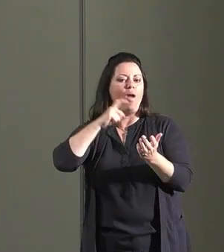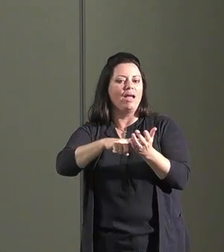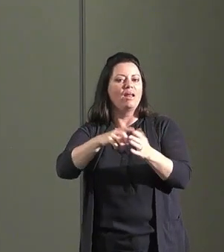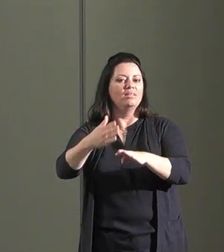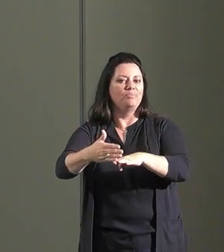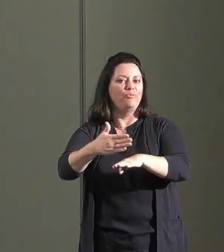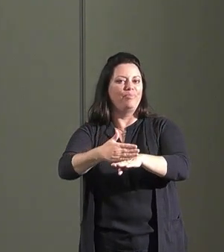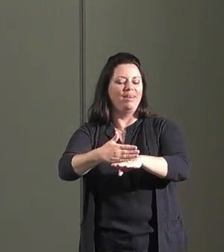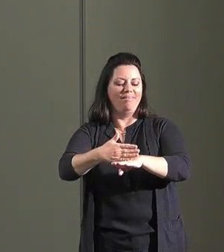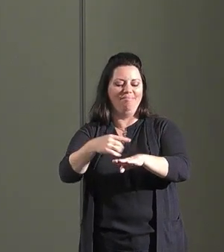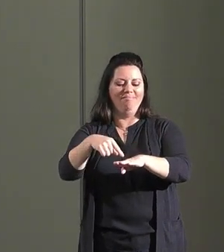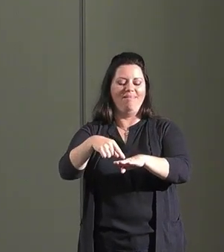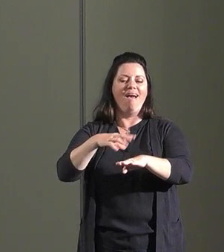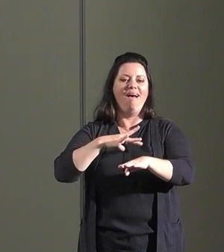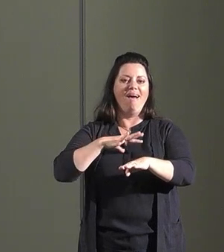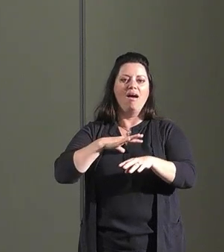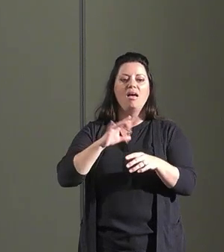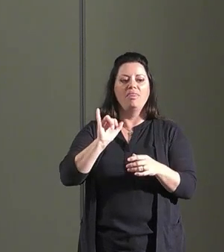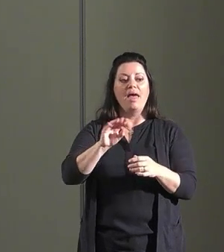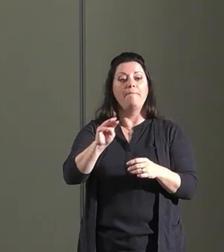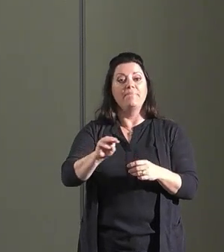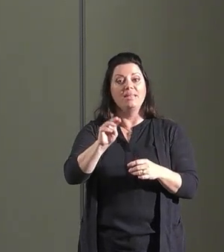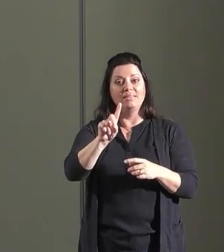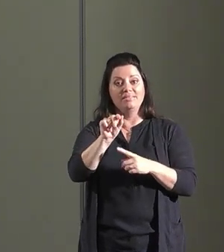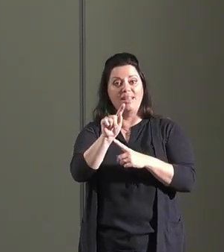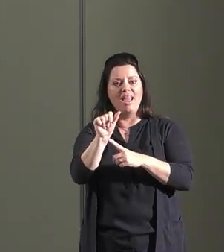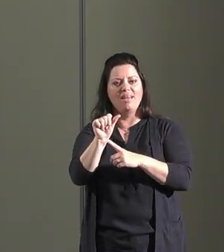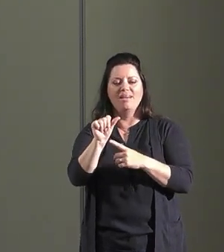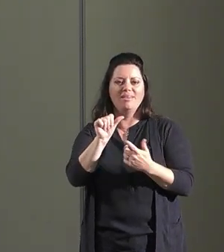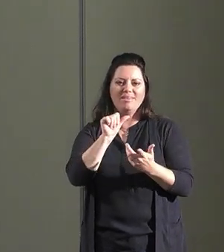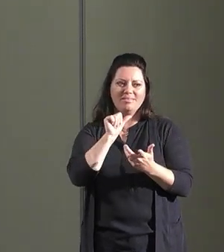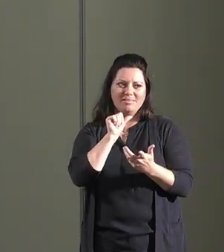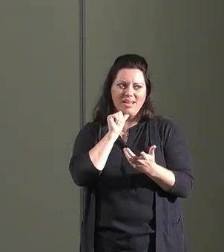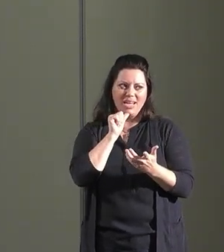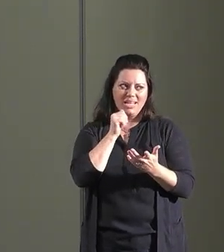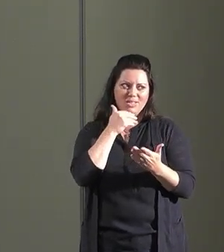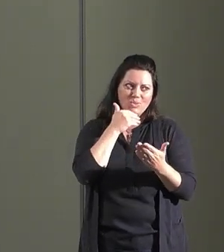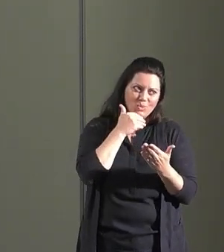have the million data that may indicate it is not as quick as it seems. We've seen the trend line